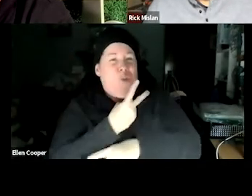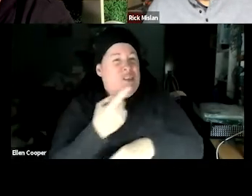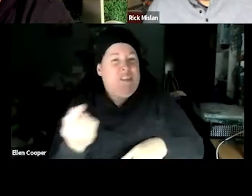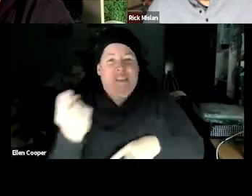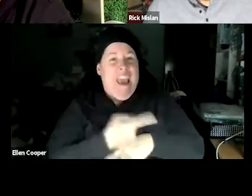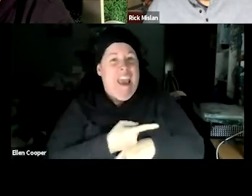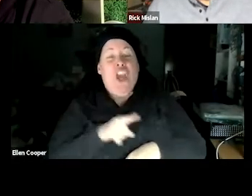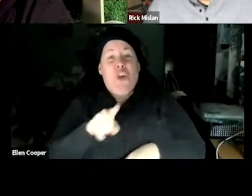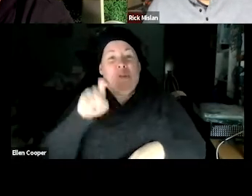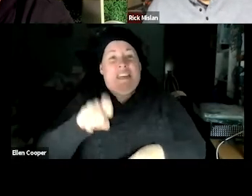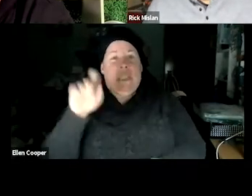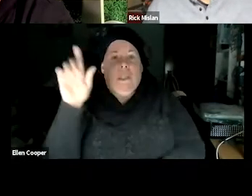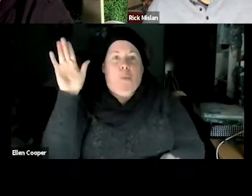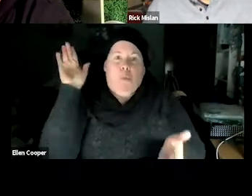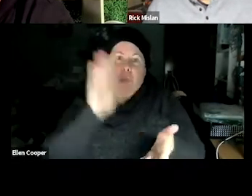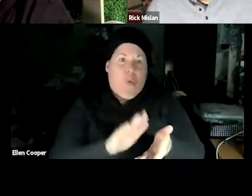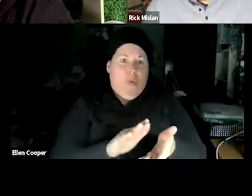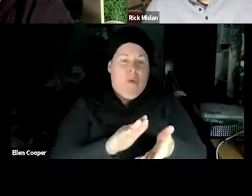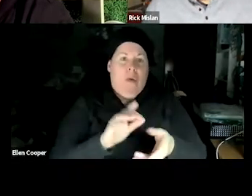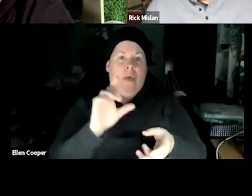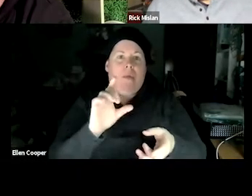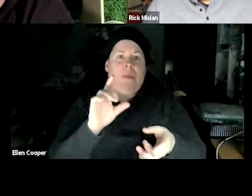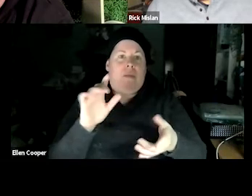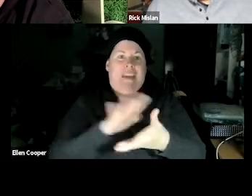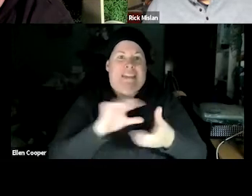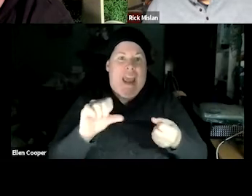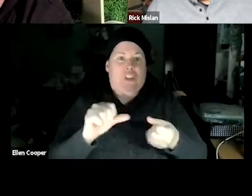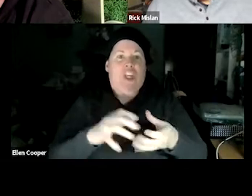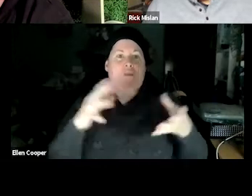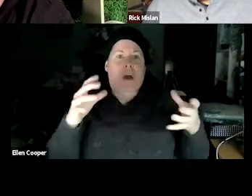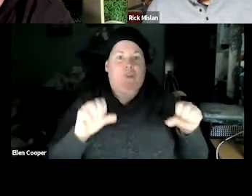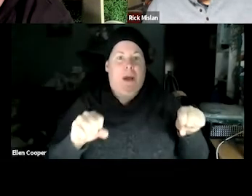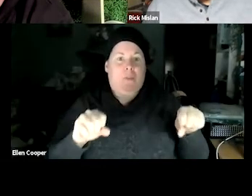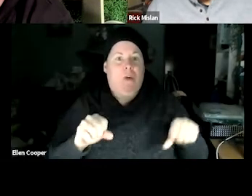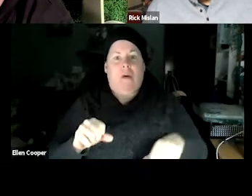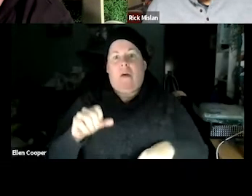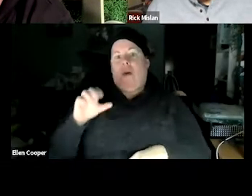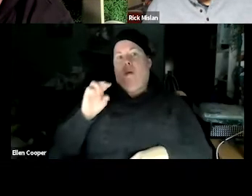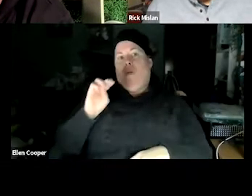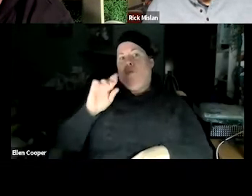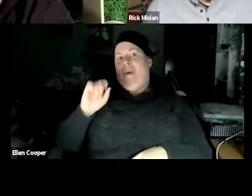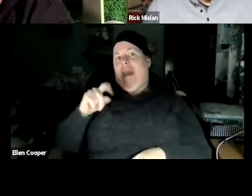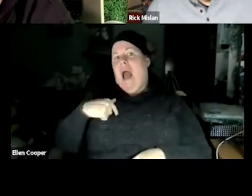Rick Mislan: I'm thinking of one of the most powerful things you did and it was probably